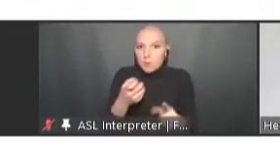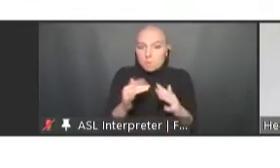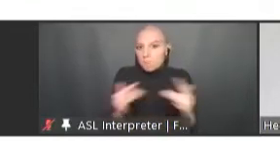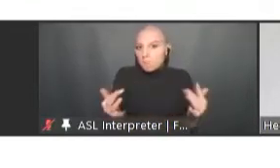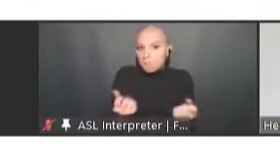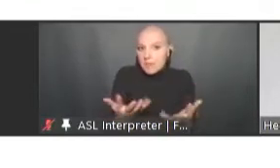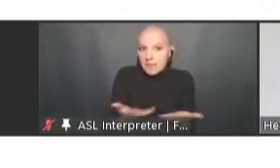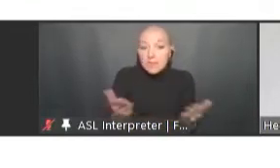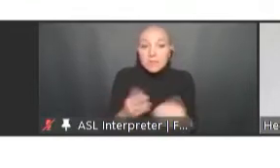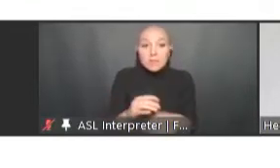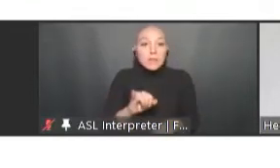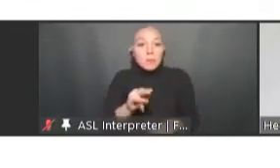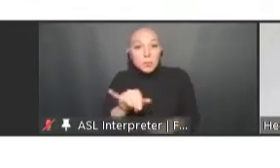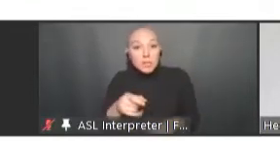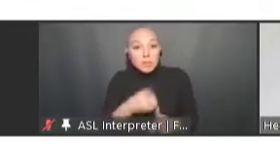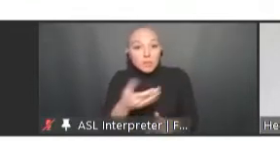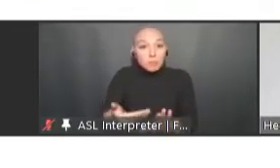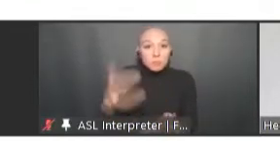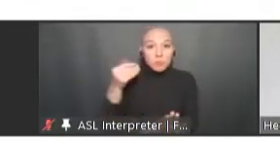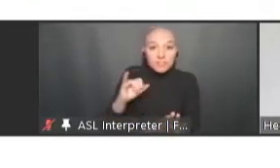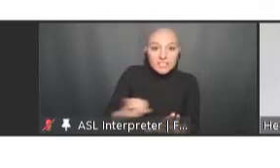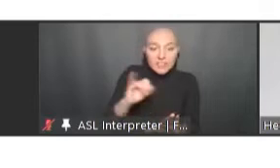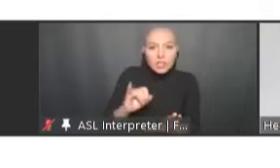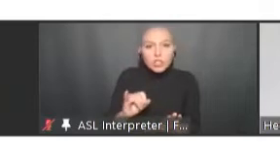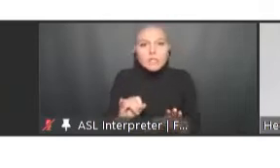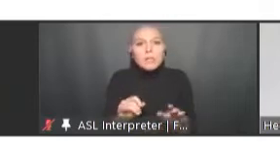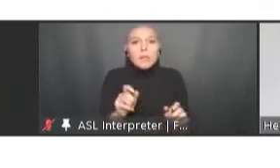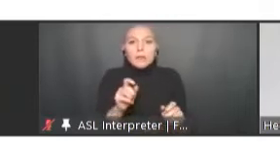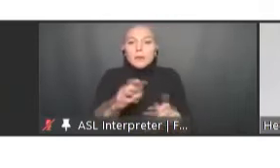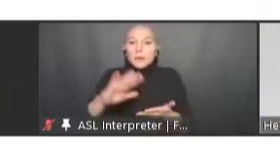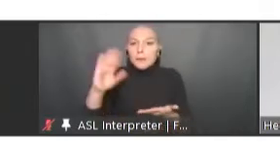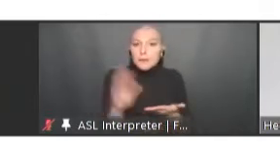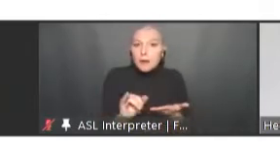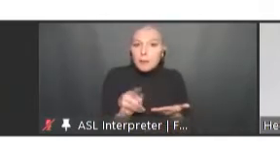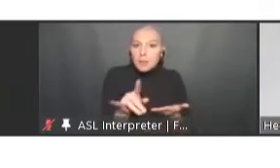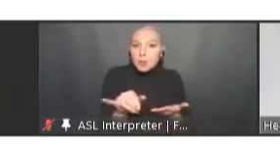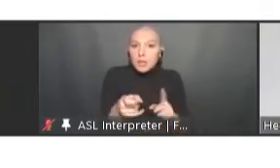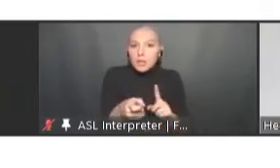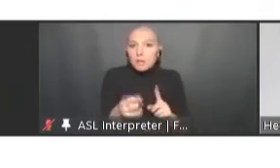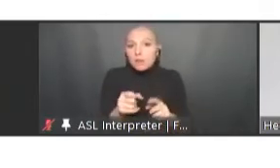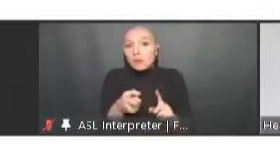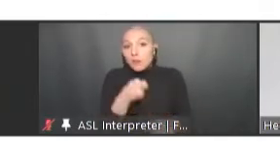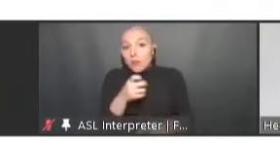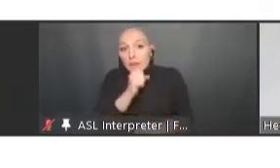behaviors by age and vaccination status partly explained the differences in rates between groups.